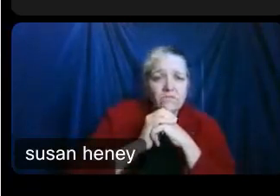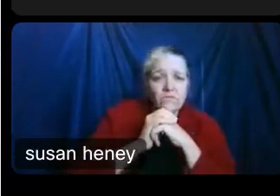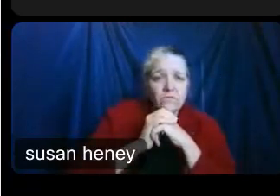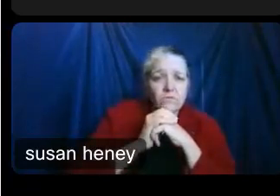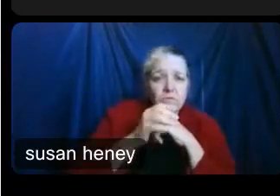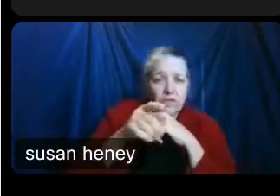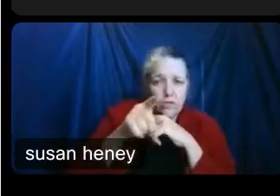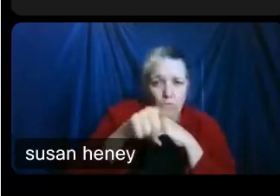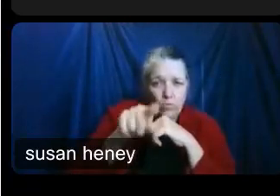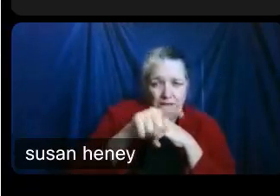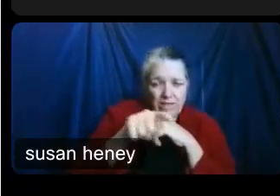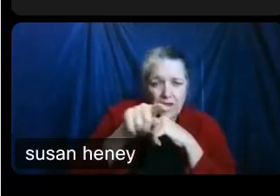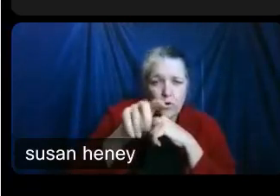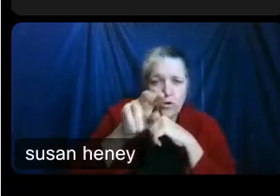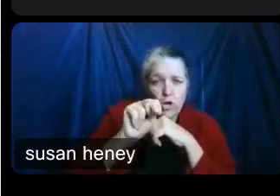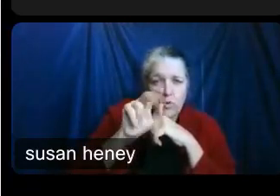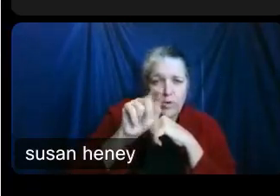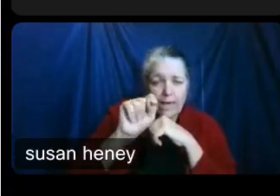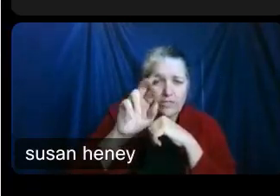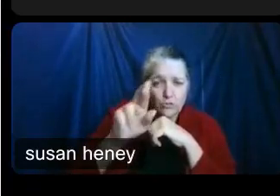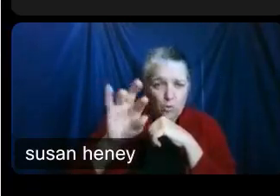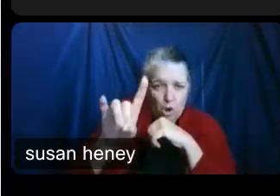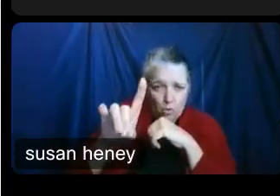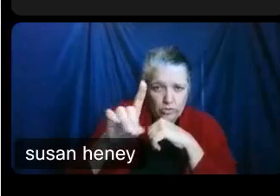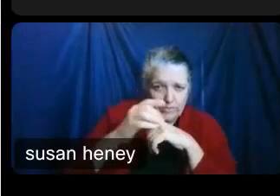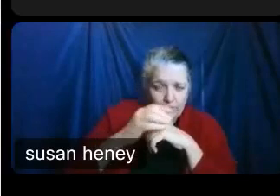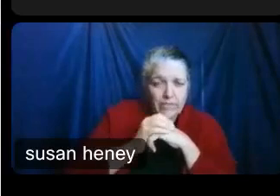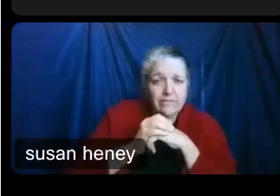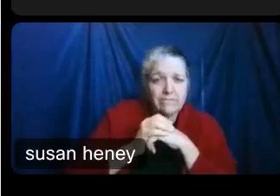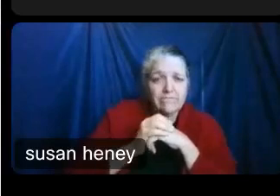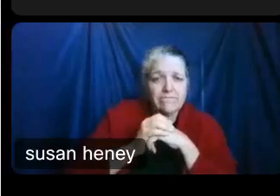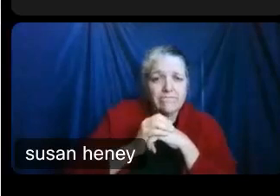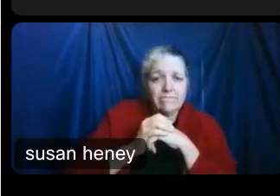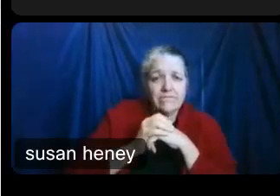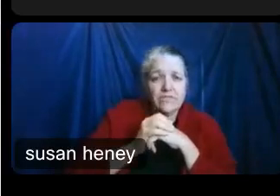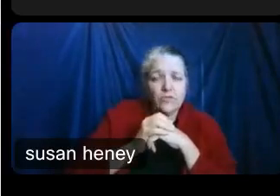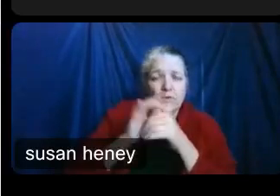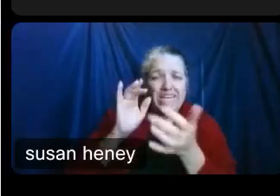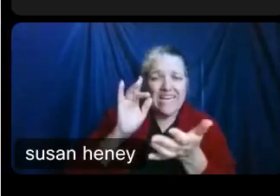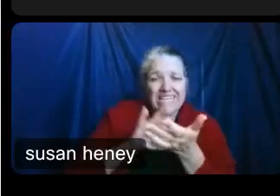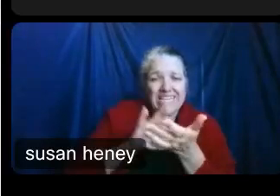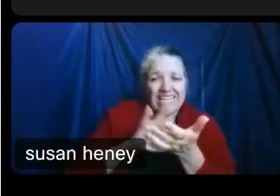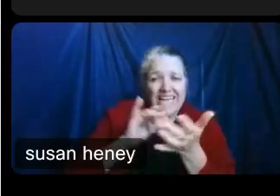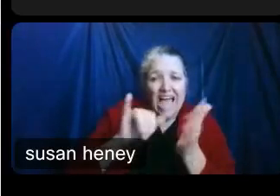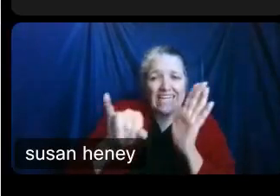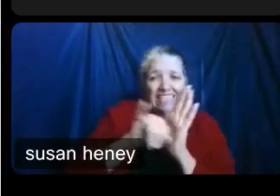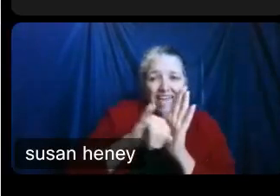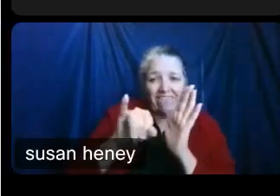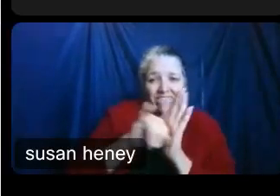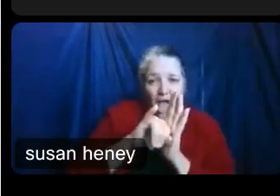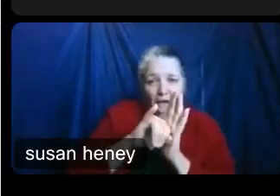Noah Thomas Road. We can also click on the identify button and then we can click on this